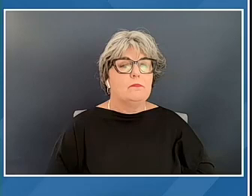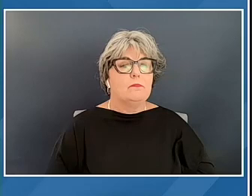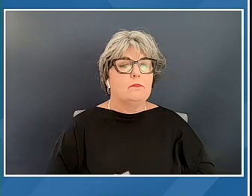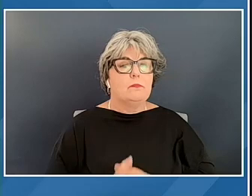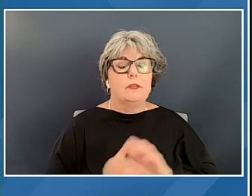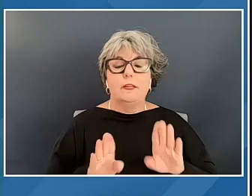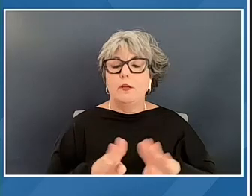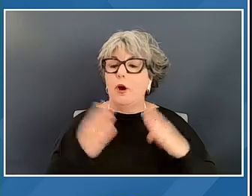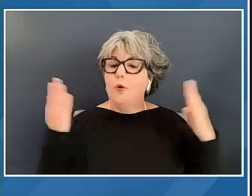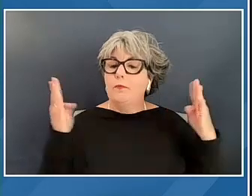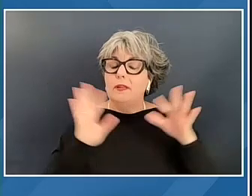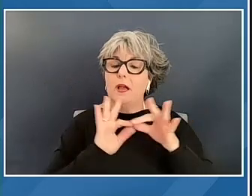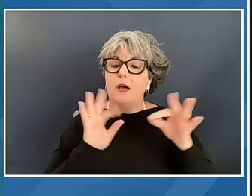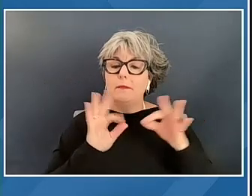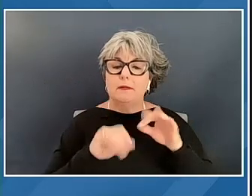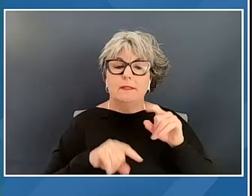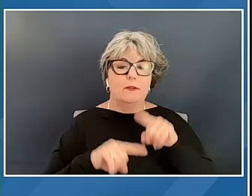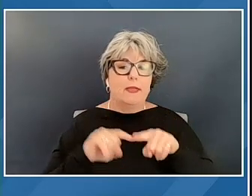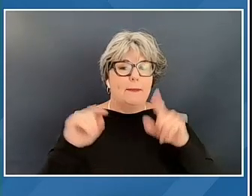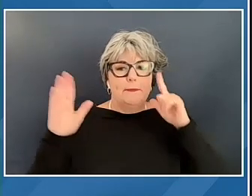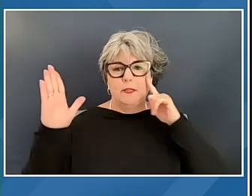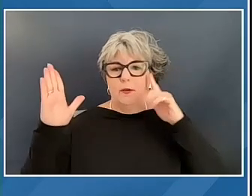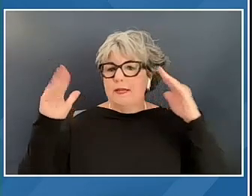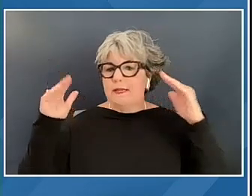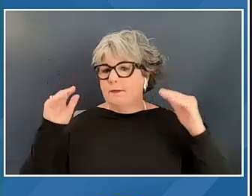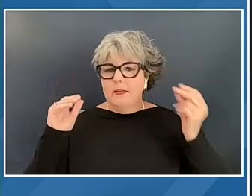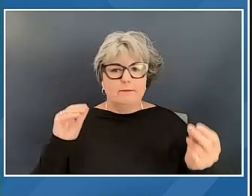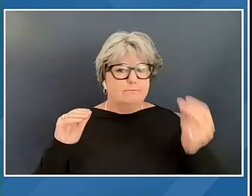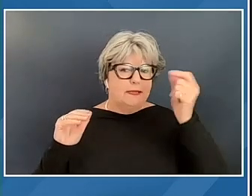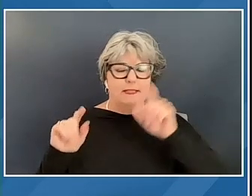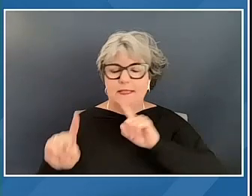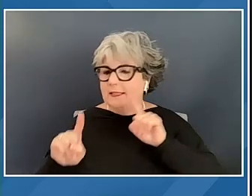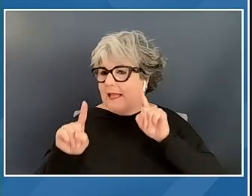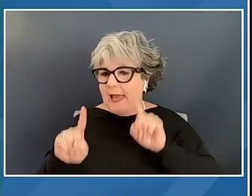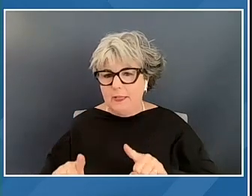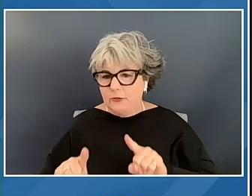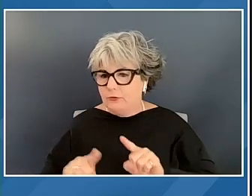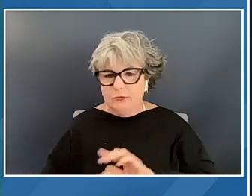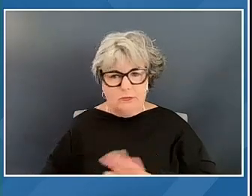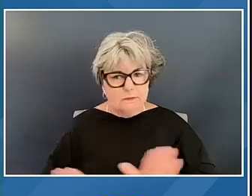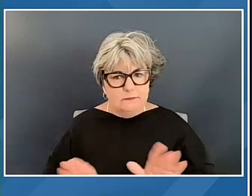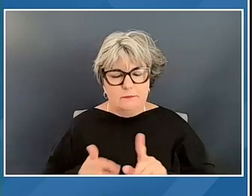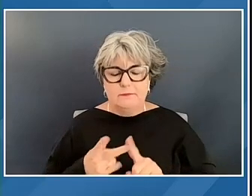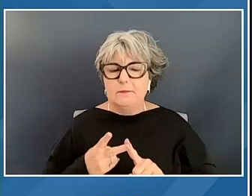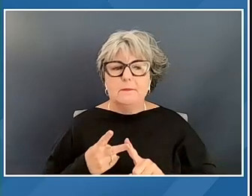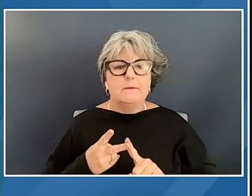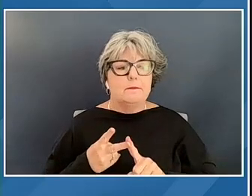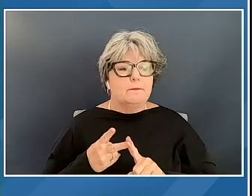there can be no expectation of immediate answers. And even many of these more